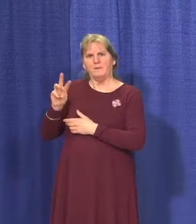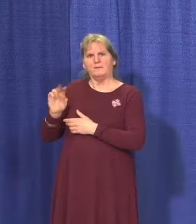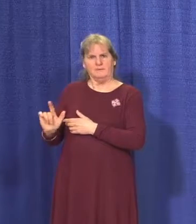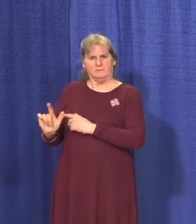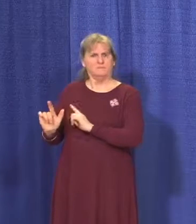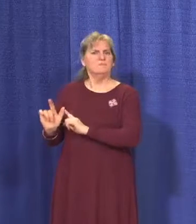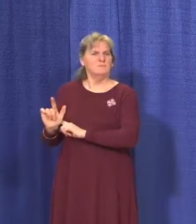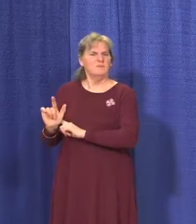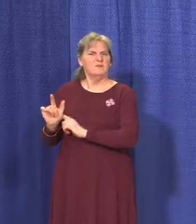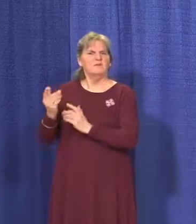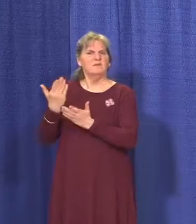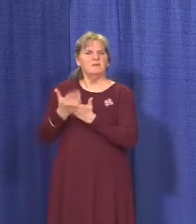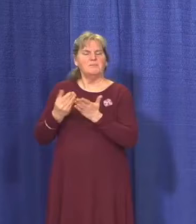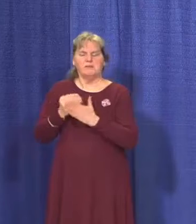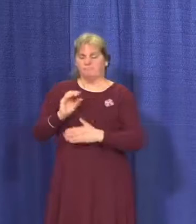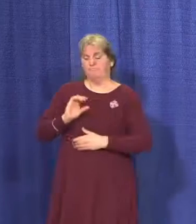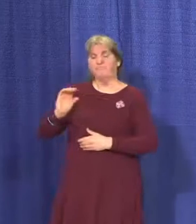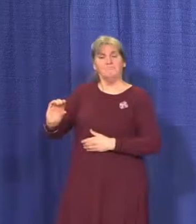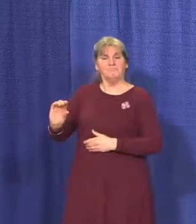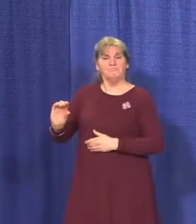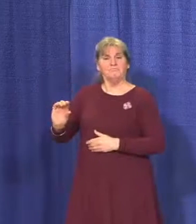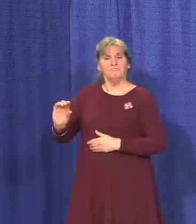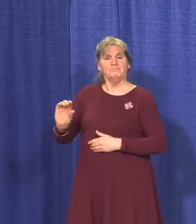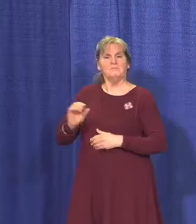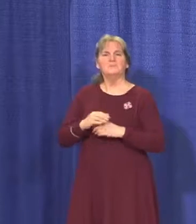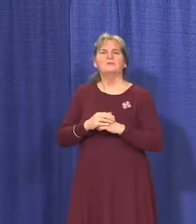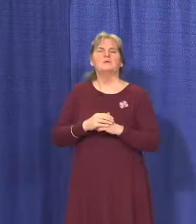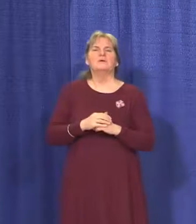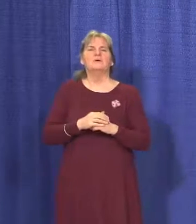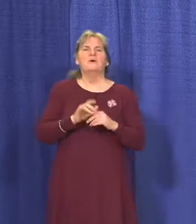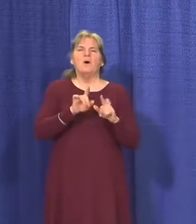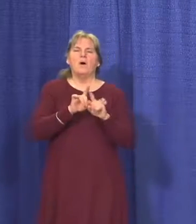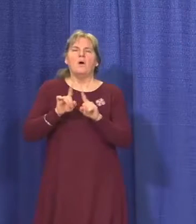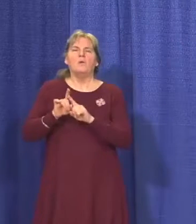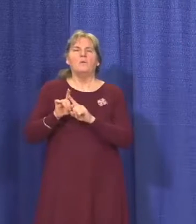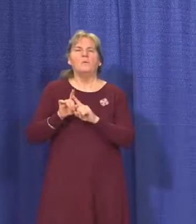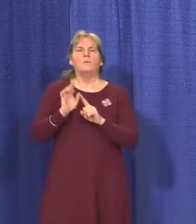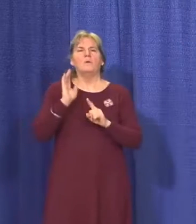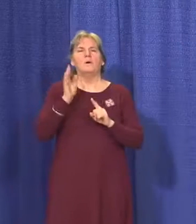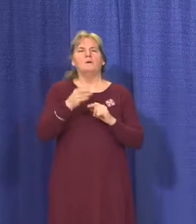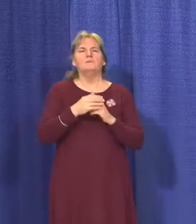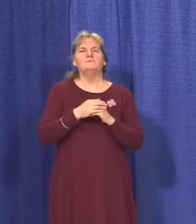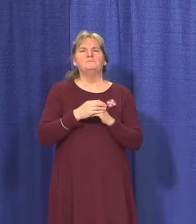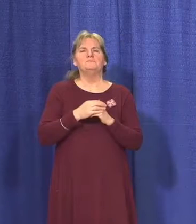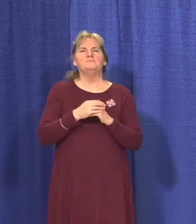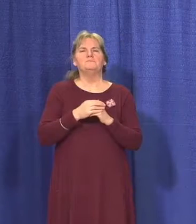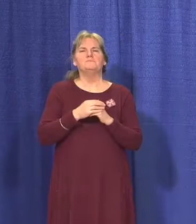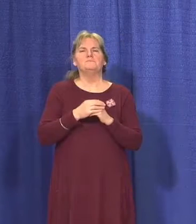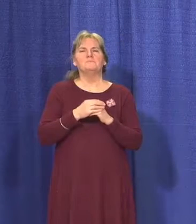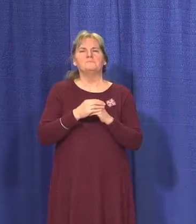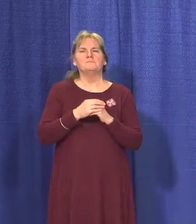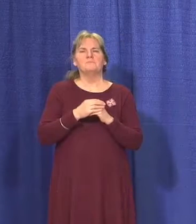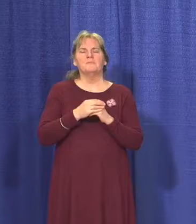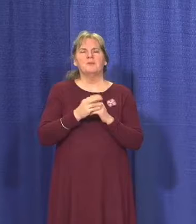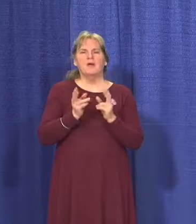we are focusing some of our resources. We also know that we are going to look at putting in place a